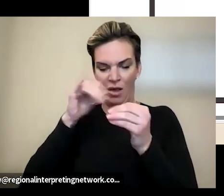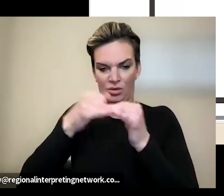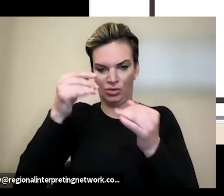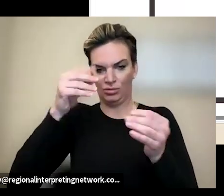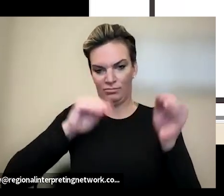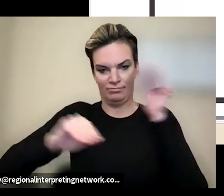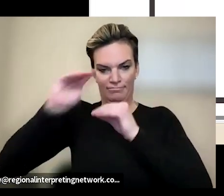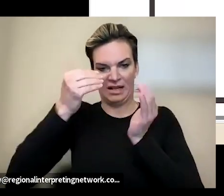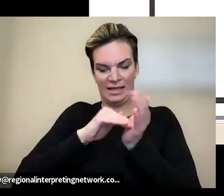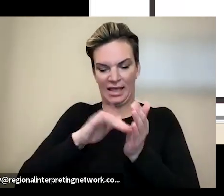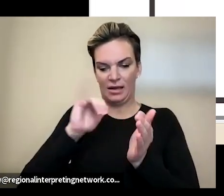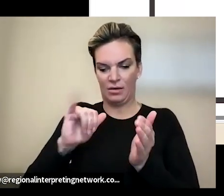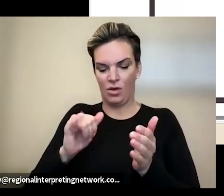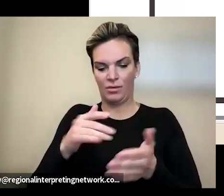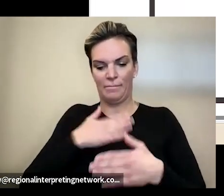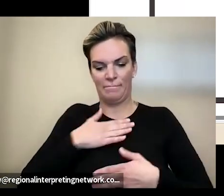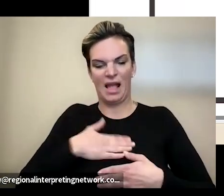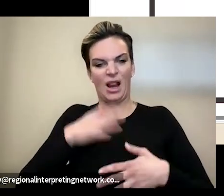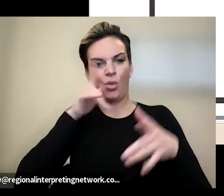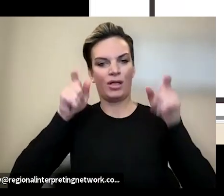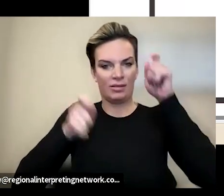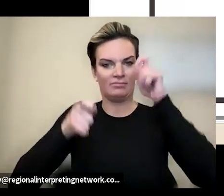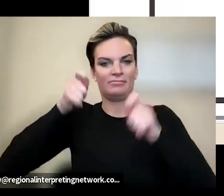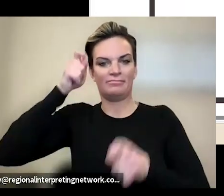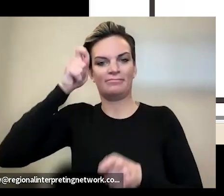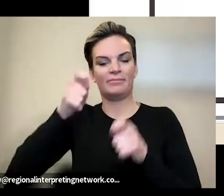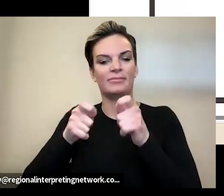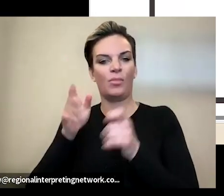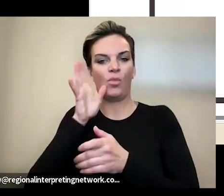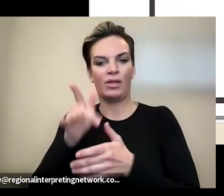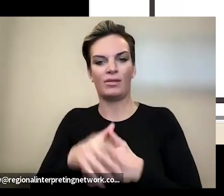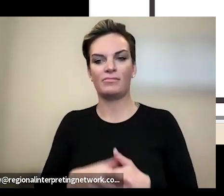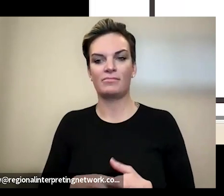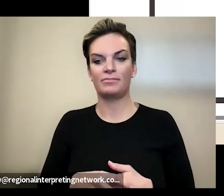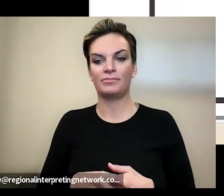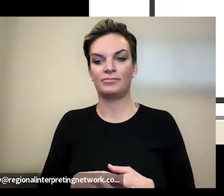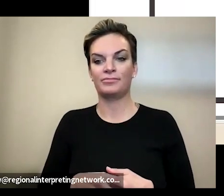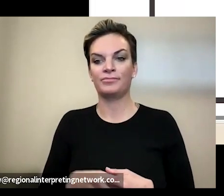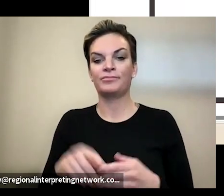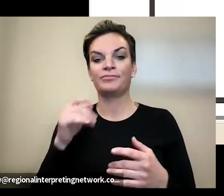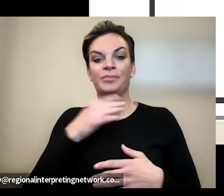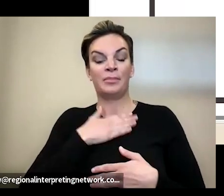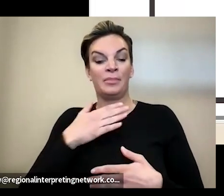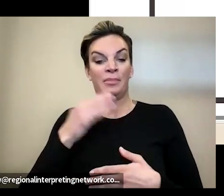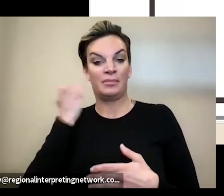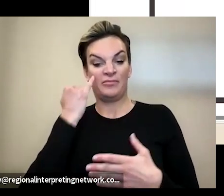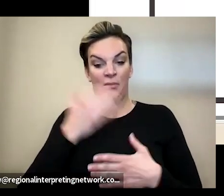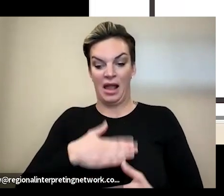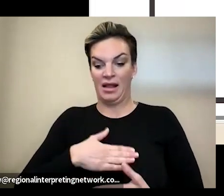can walk again, that you can write your name again... Well, when the body deems something as a crisis,